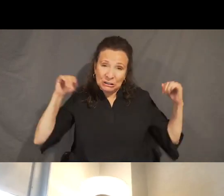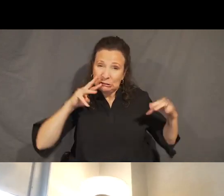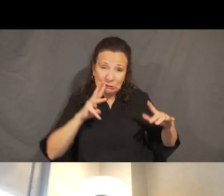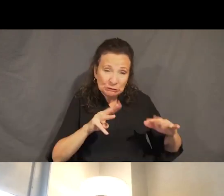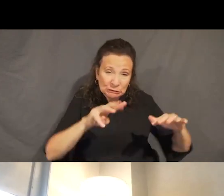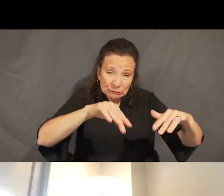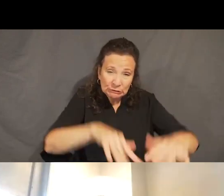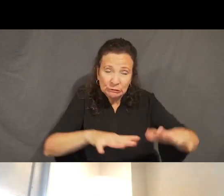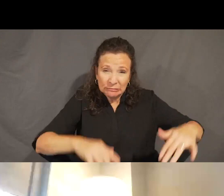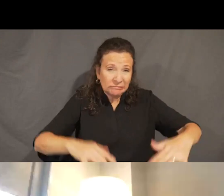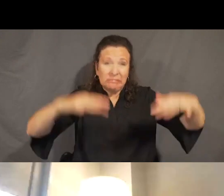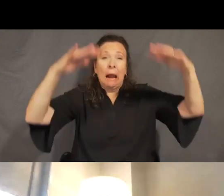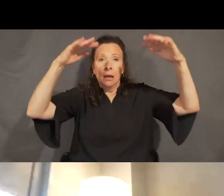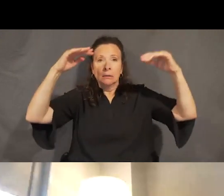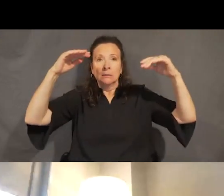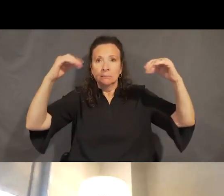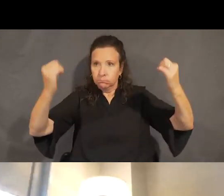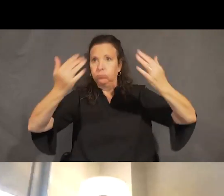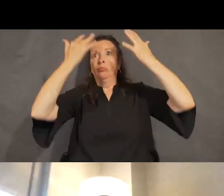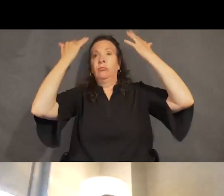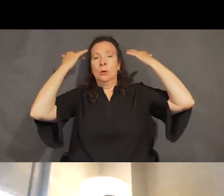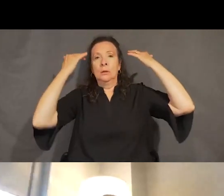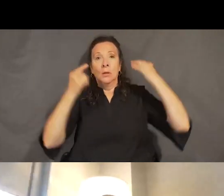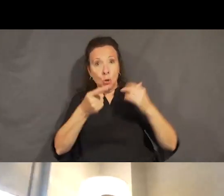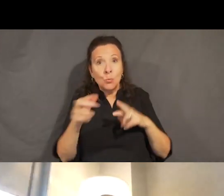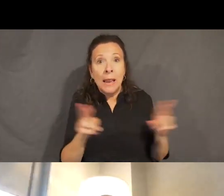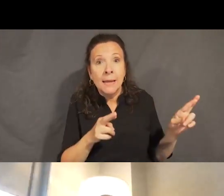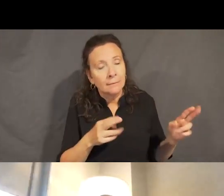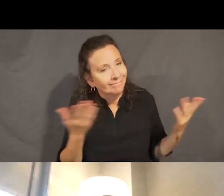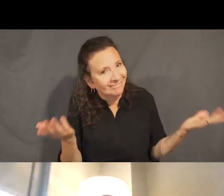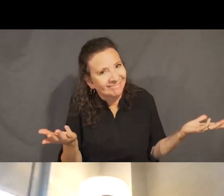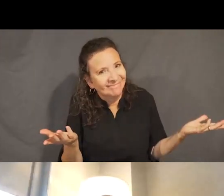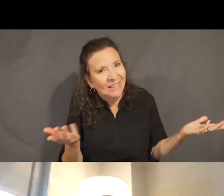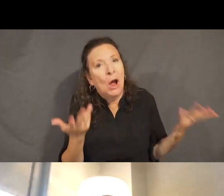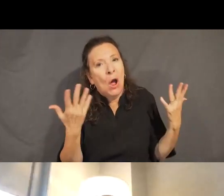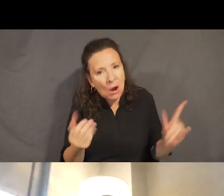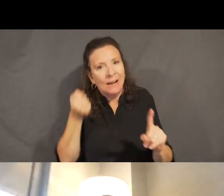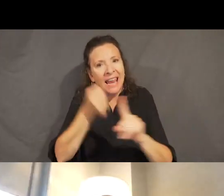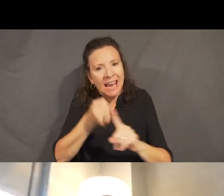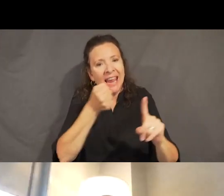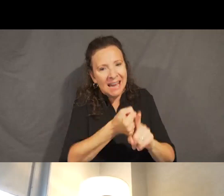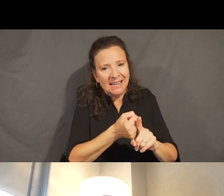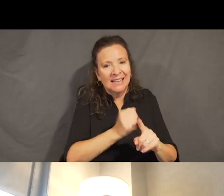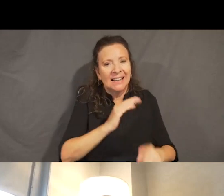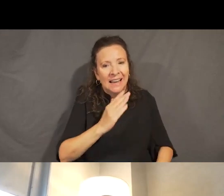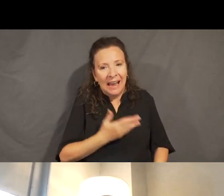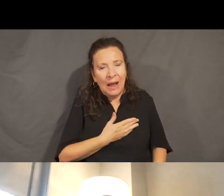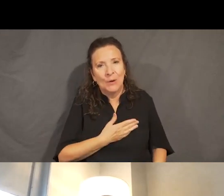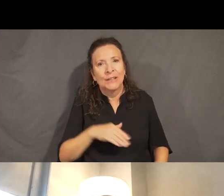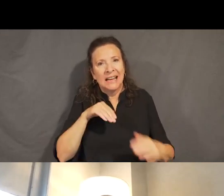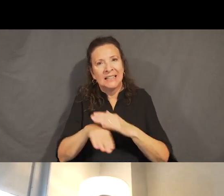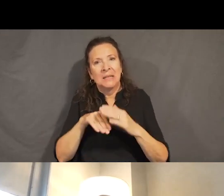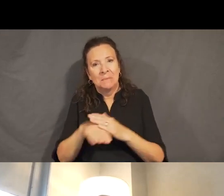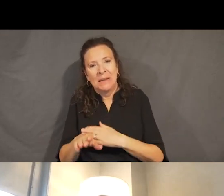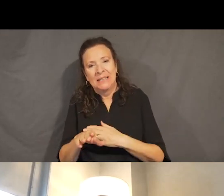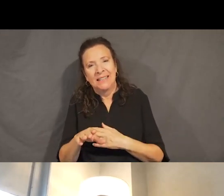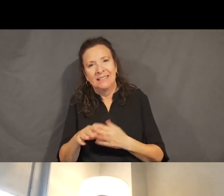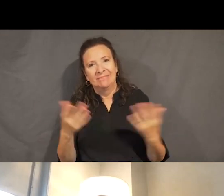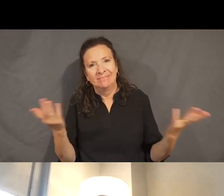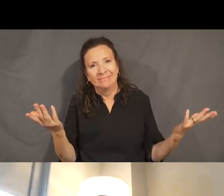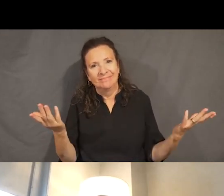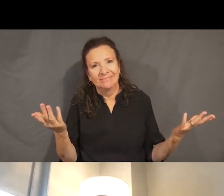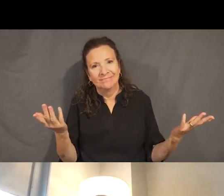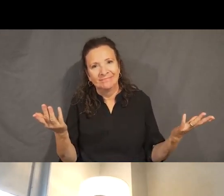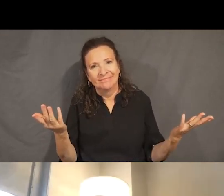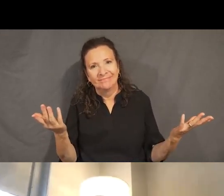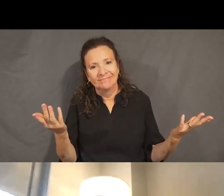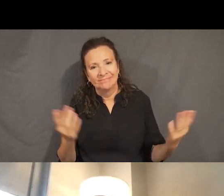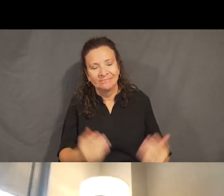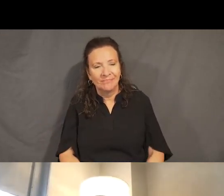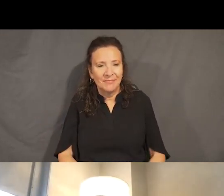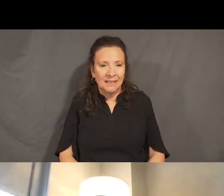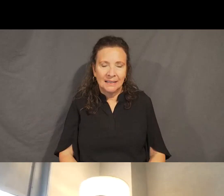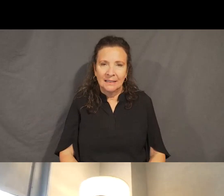Because ready or not, it is already hitting our accessibility shores. And this is so important,